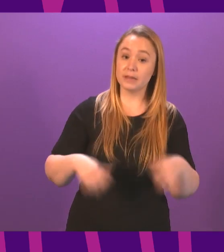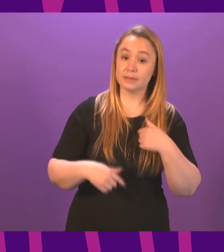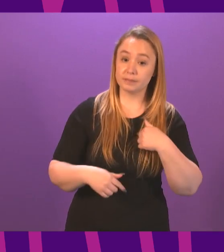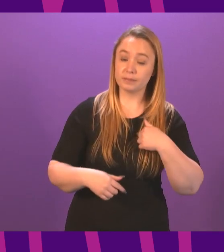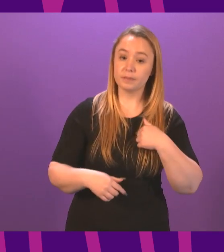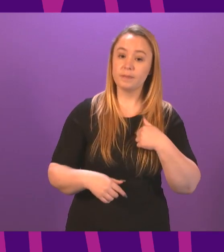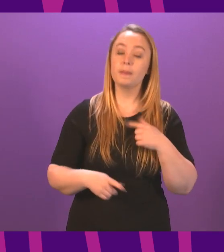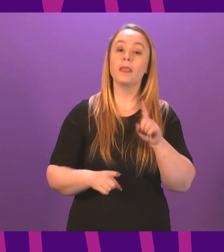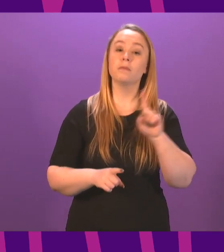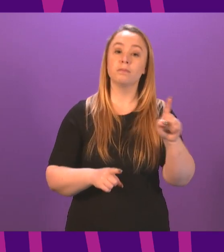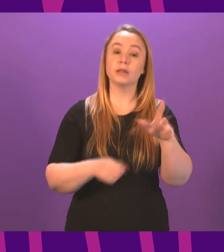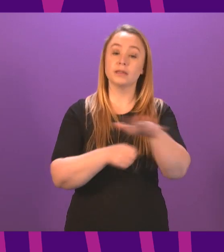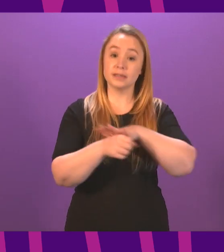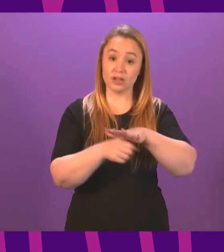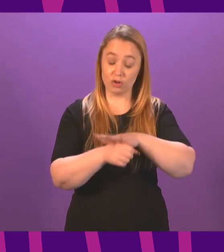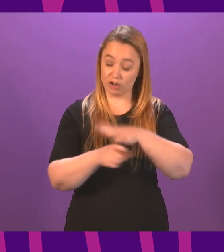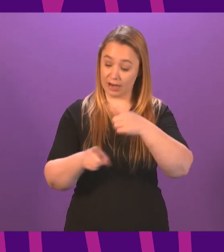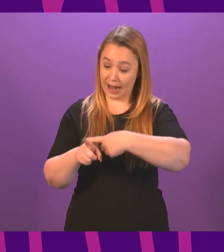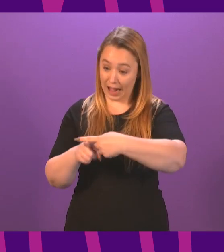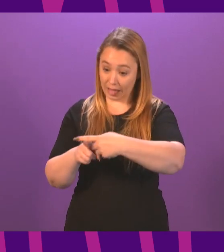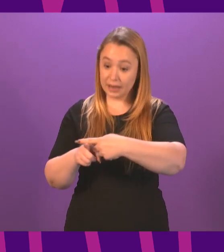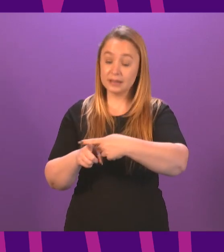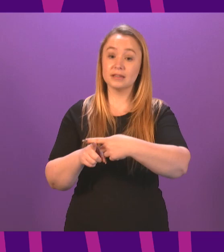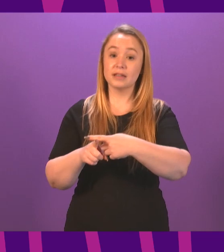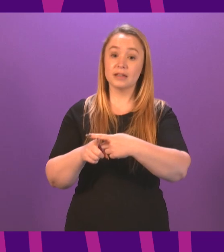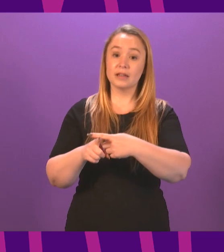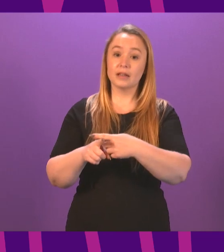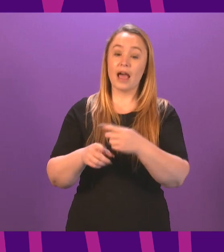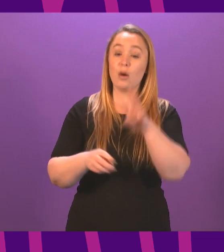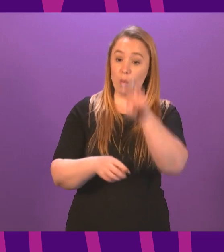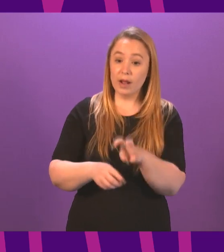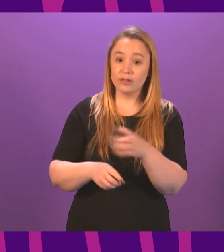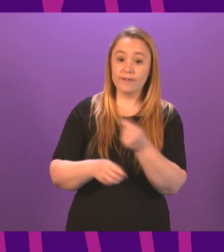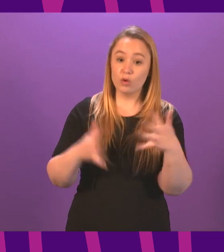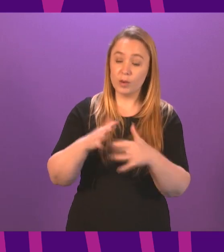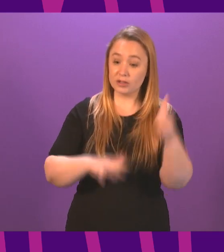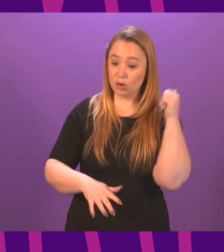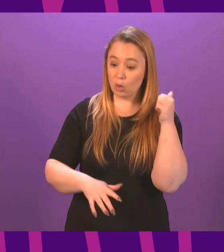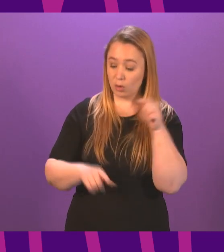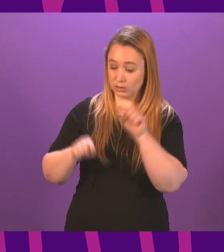in England and the situation in Wales a few weeks ago, so far, we are avoiding a national